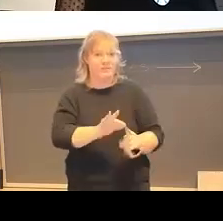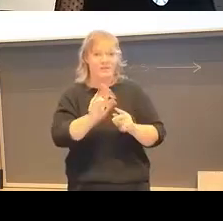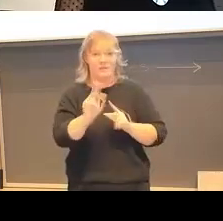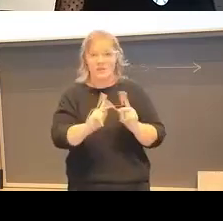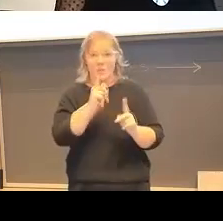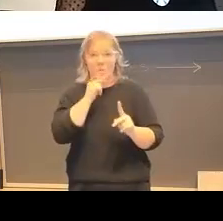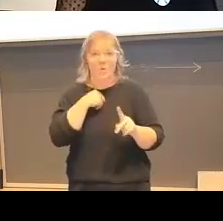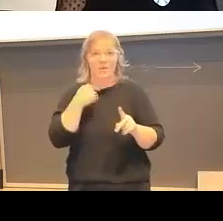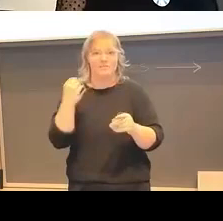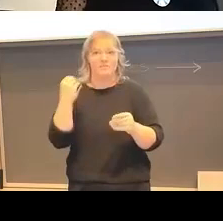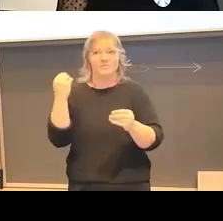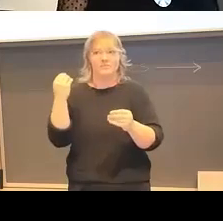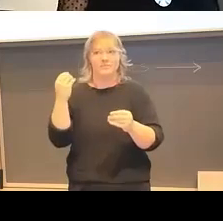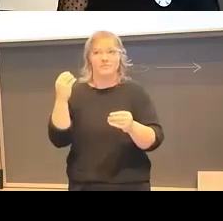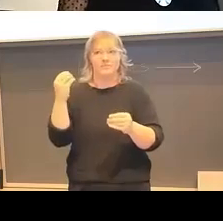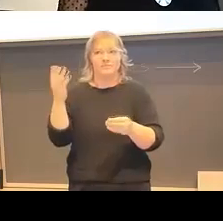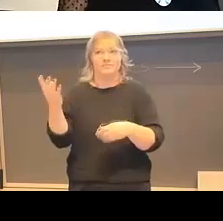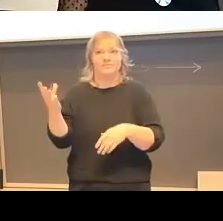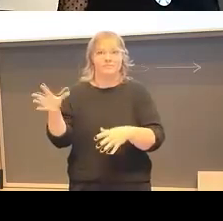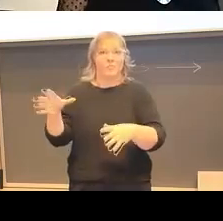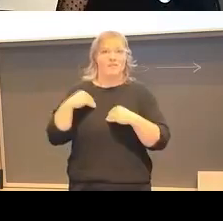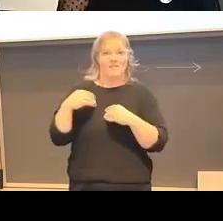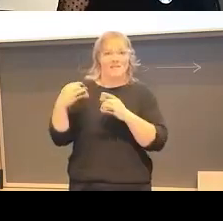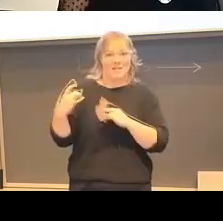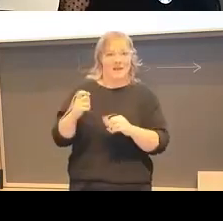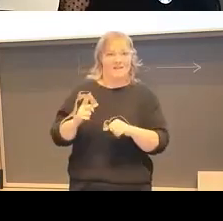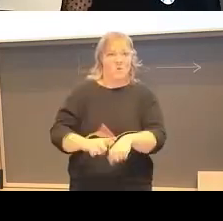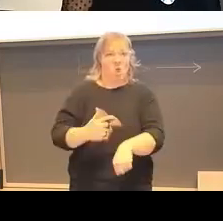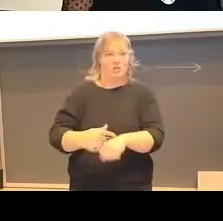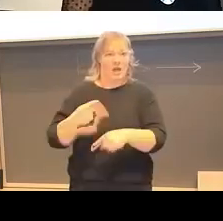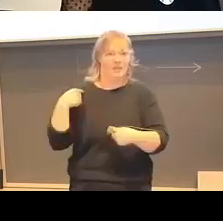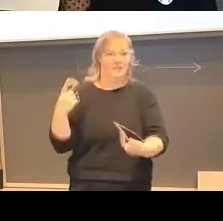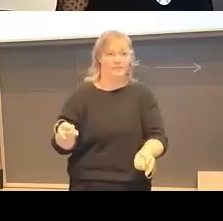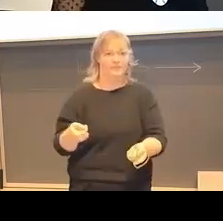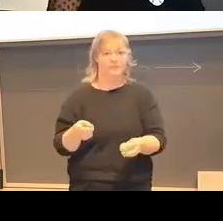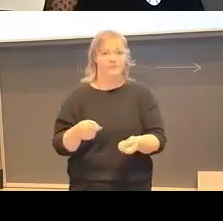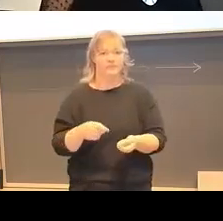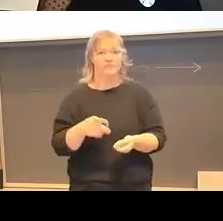feedback for a longer period of time what this initiative emphasized for us is that going through